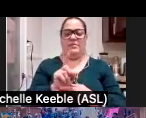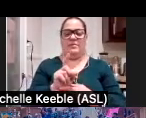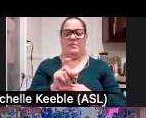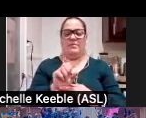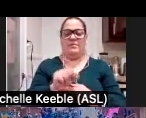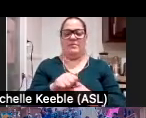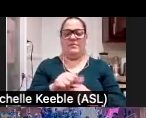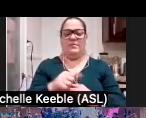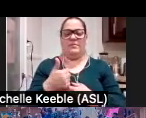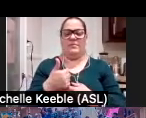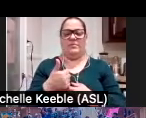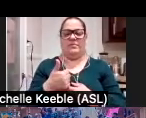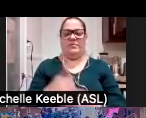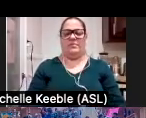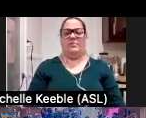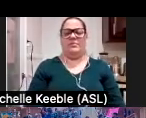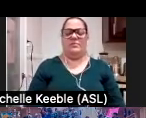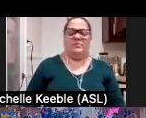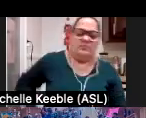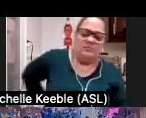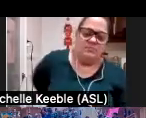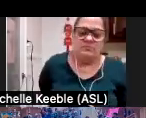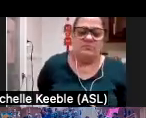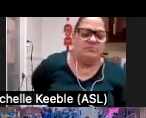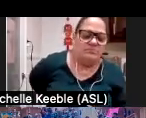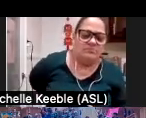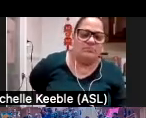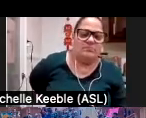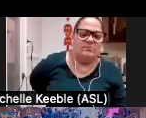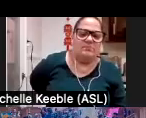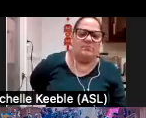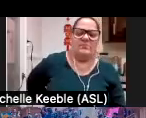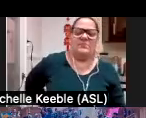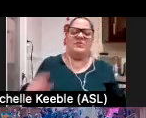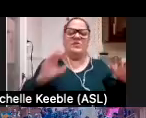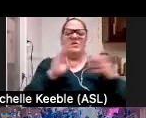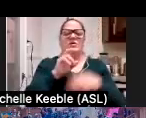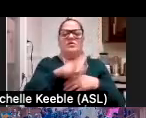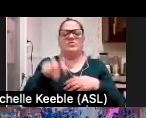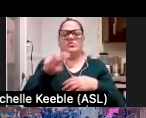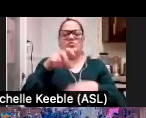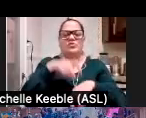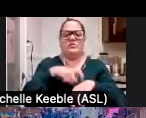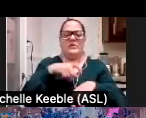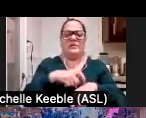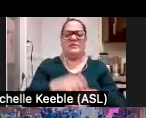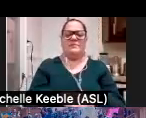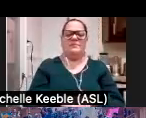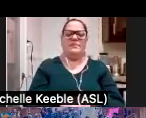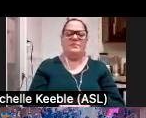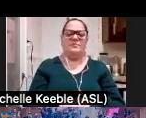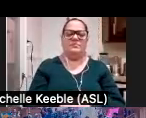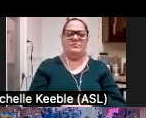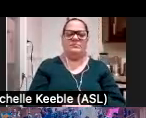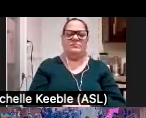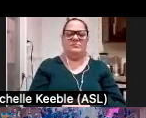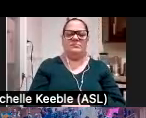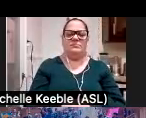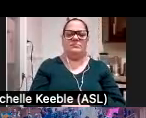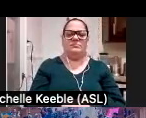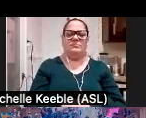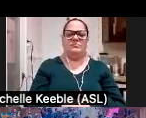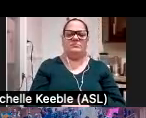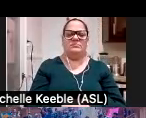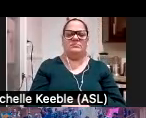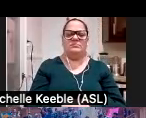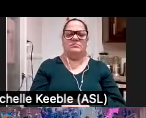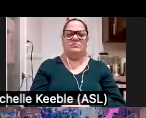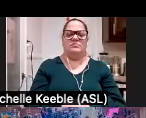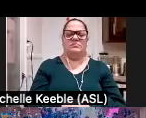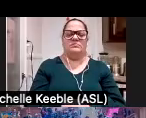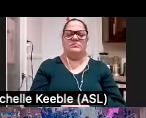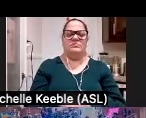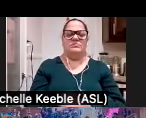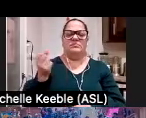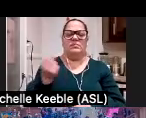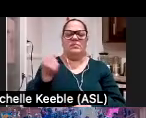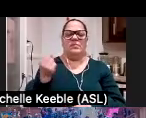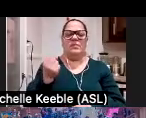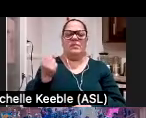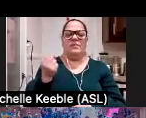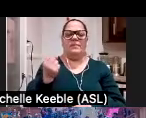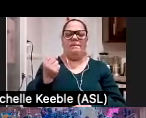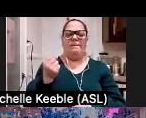we're good. Okay. So, tour time. And just to pause it on our little gift